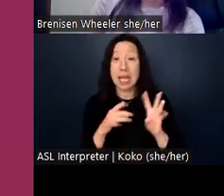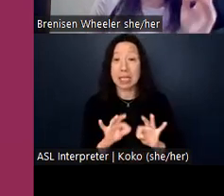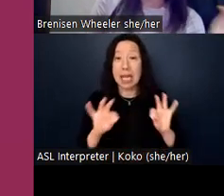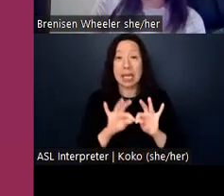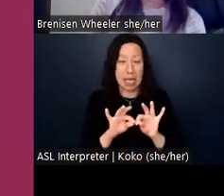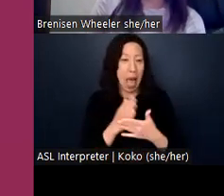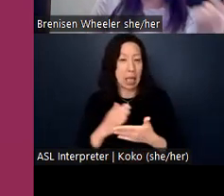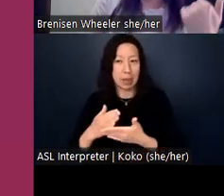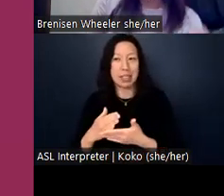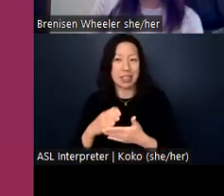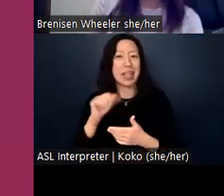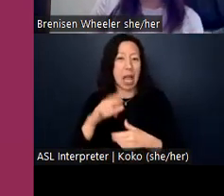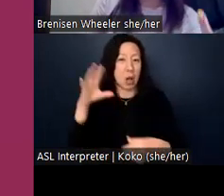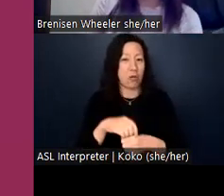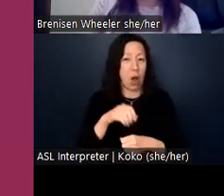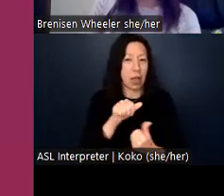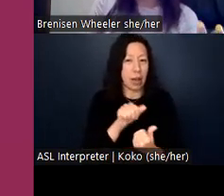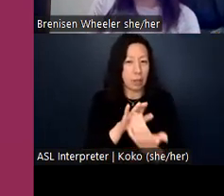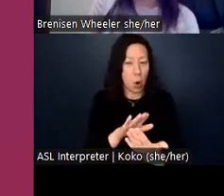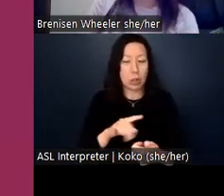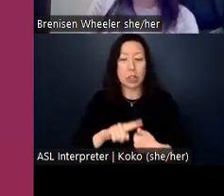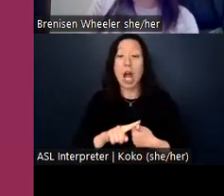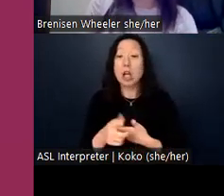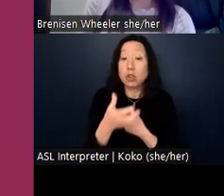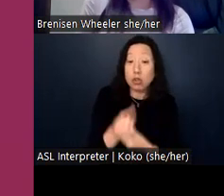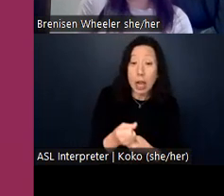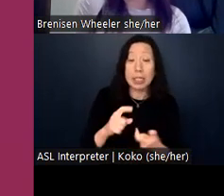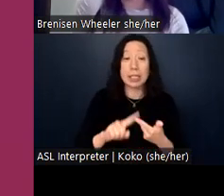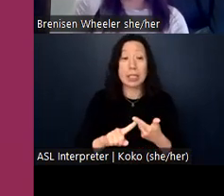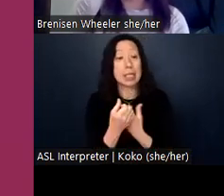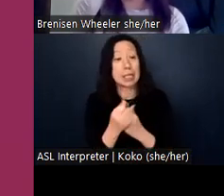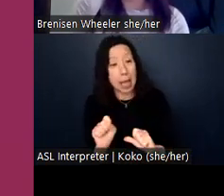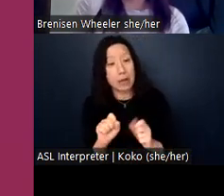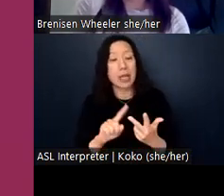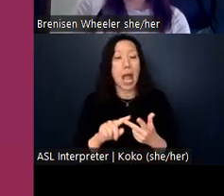13:21:20 So those include trust, safety, collaboration, choice, and power and compassion.